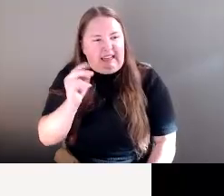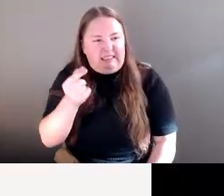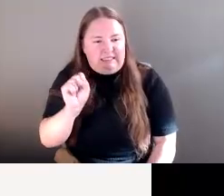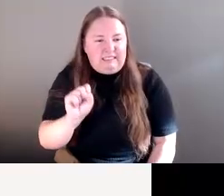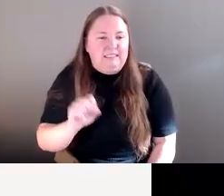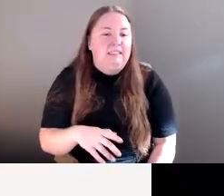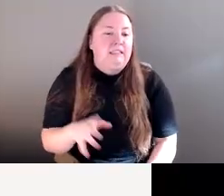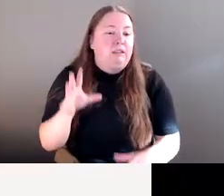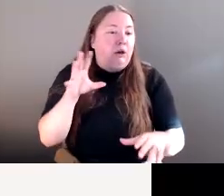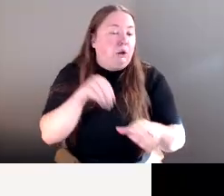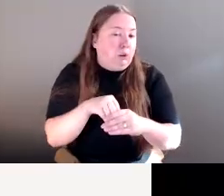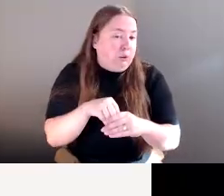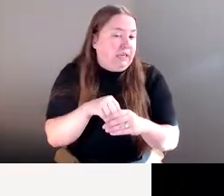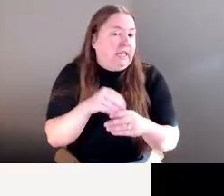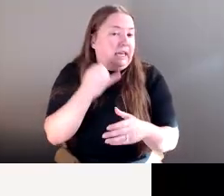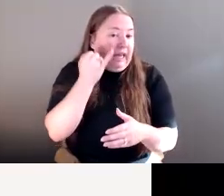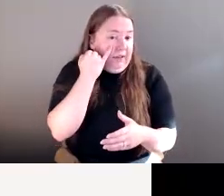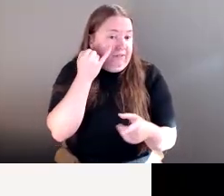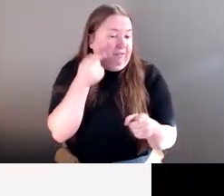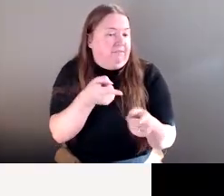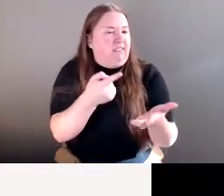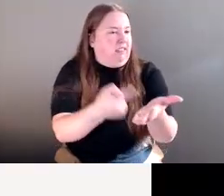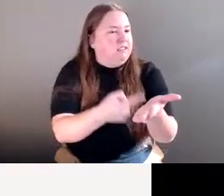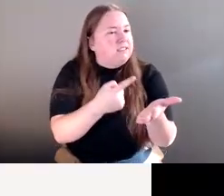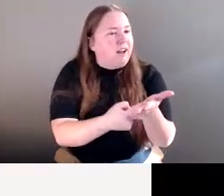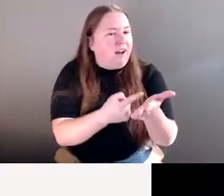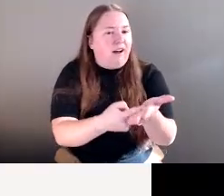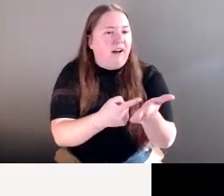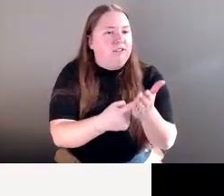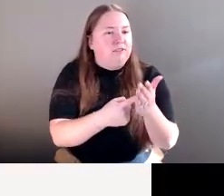the discussion is collapsed or expanded,